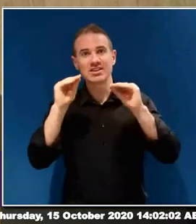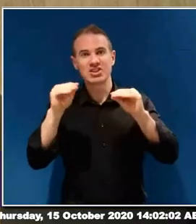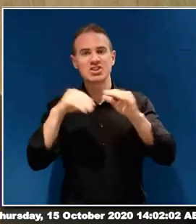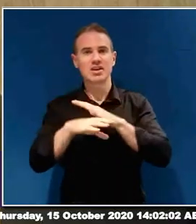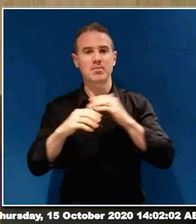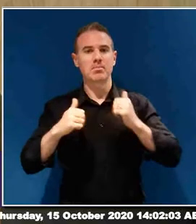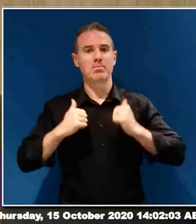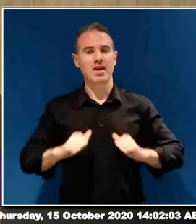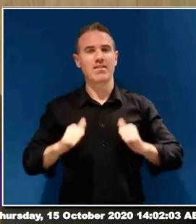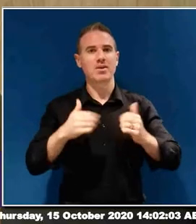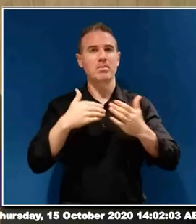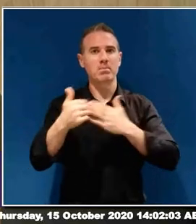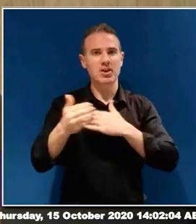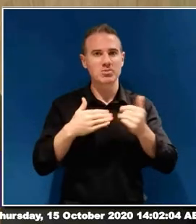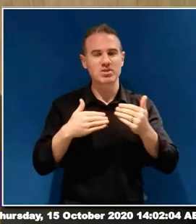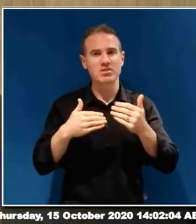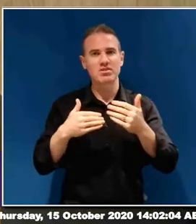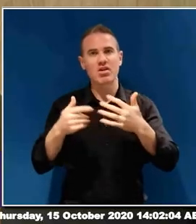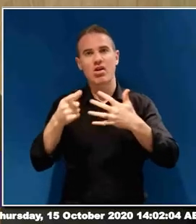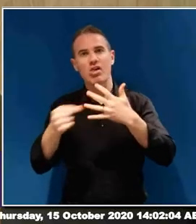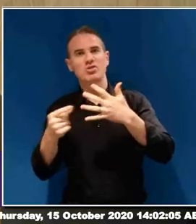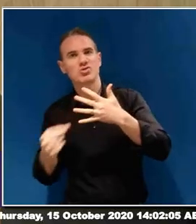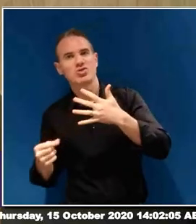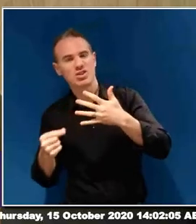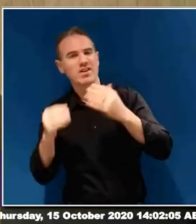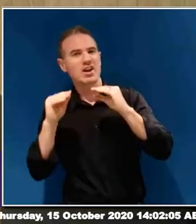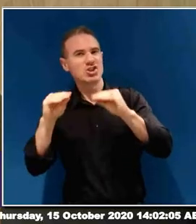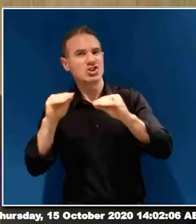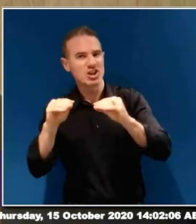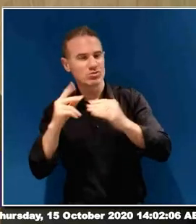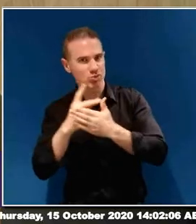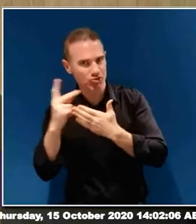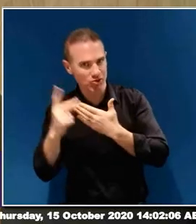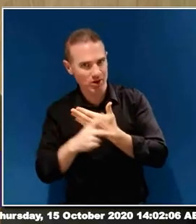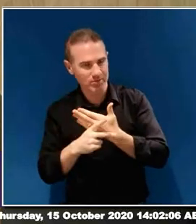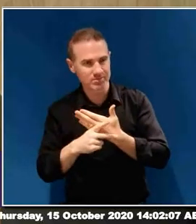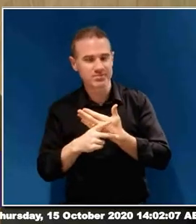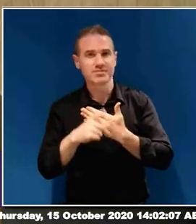you were a Guidance Officer for ten years, you were a Senior Adviser